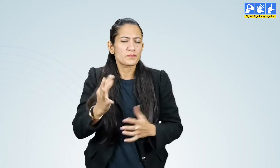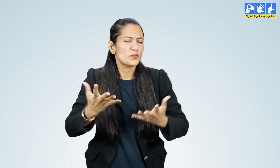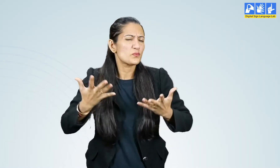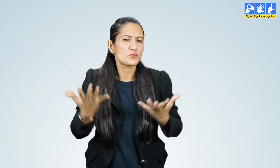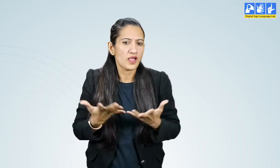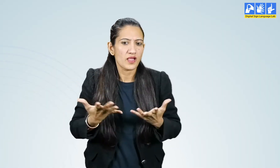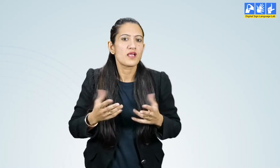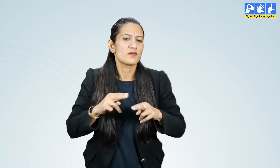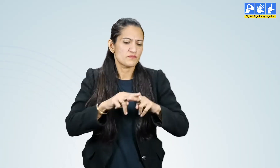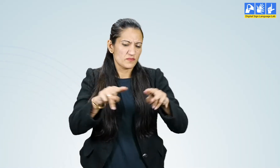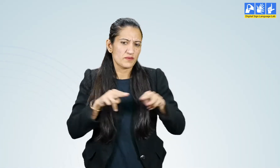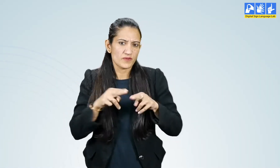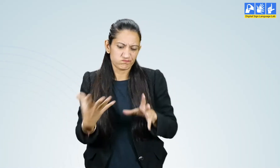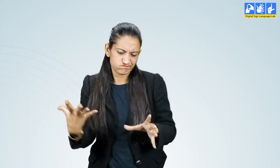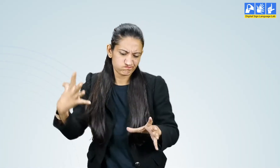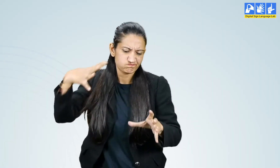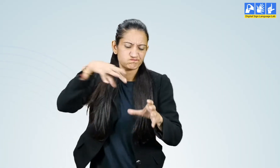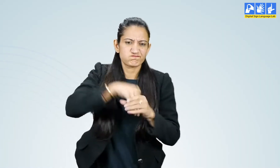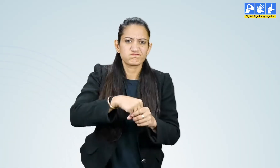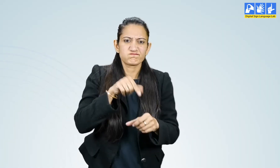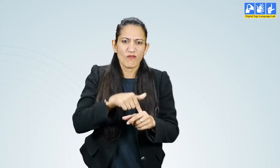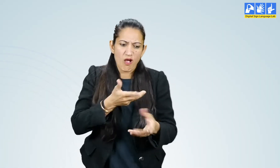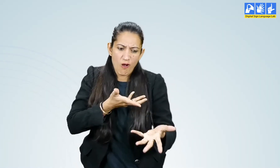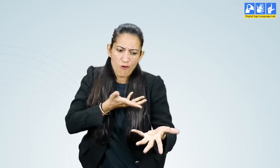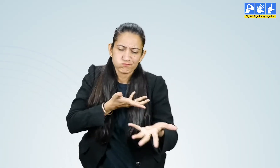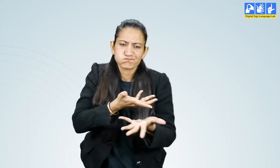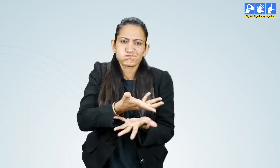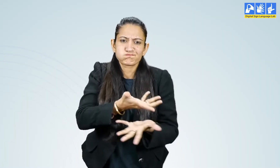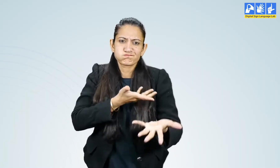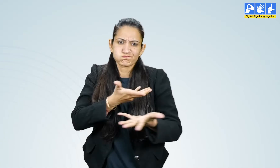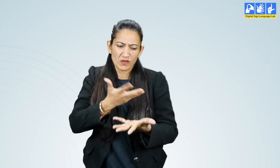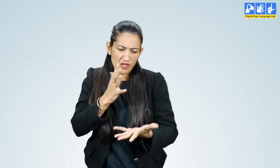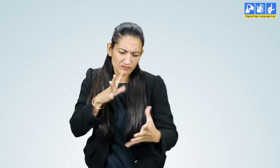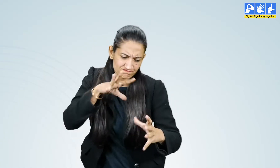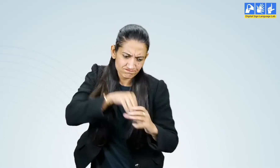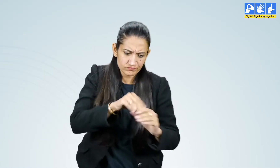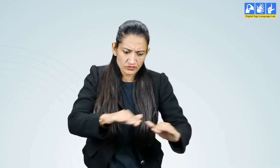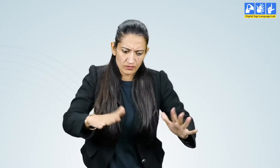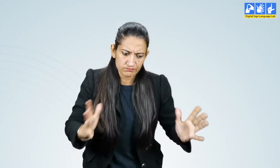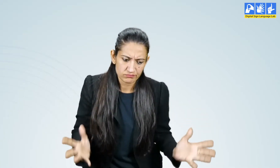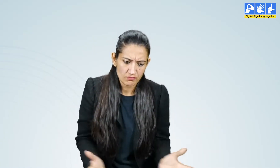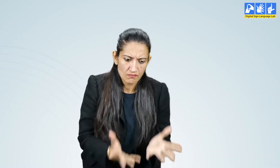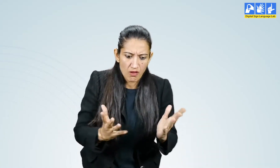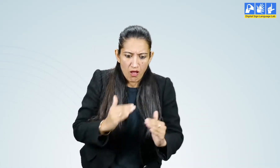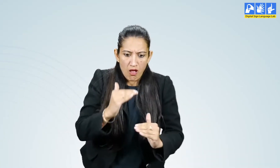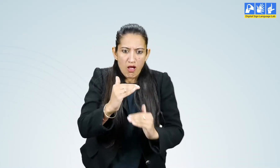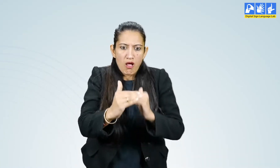The involvement of the family is so important that parents should communicate with their child